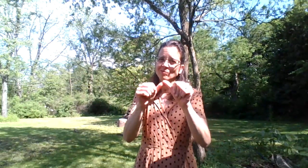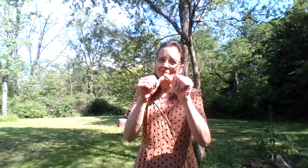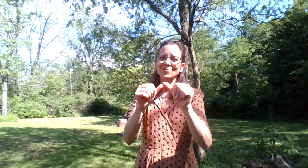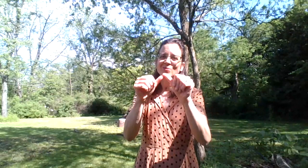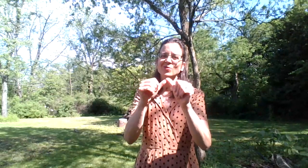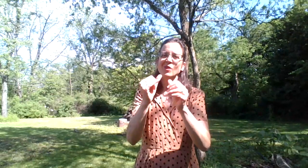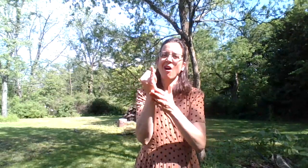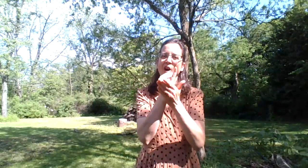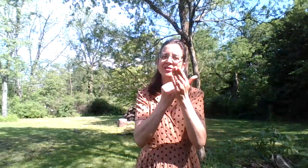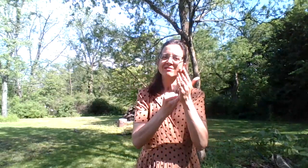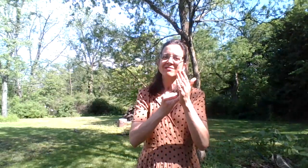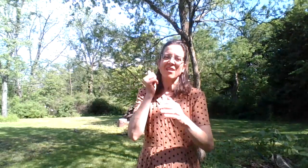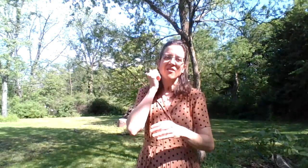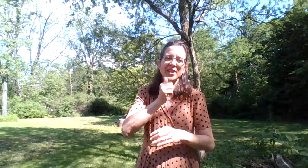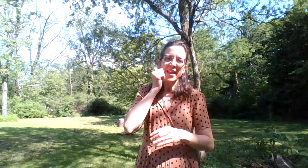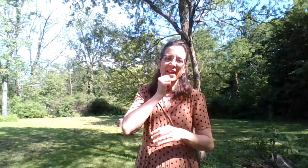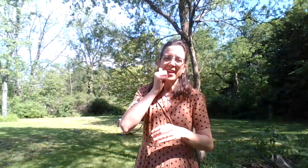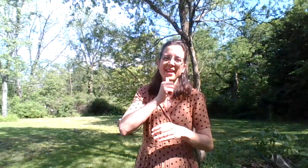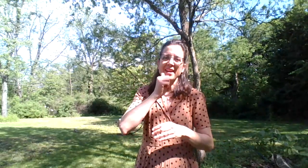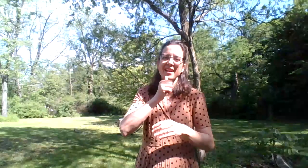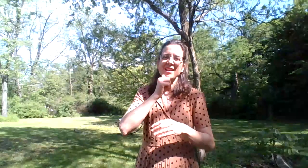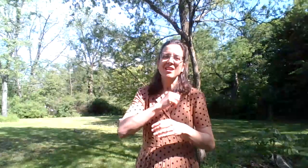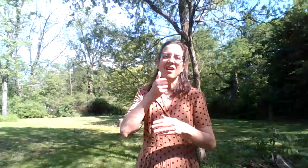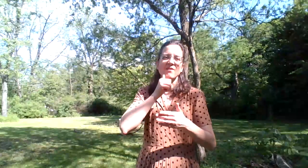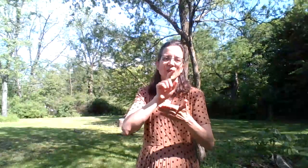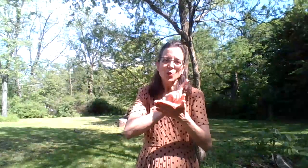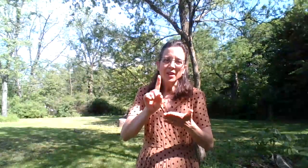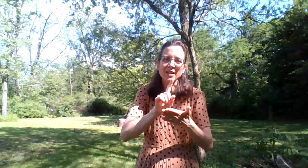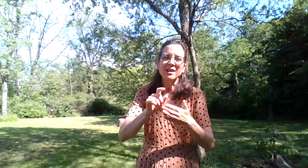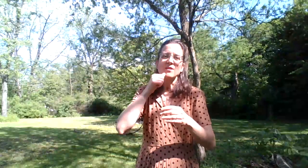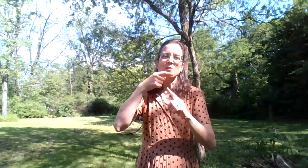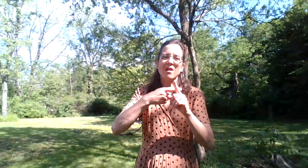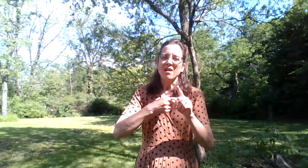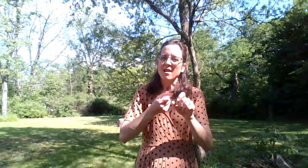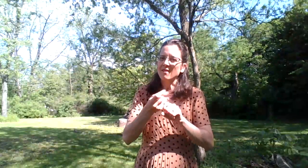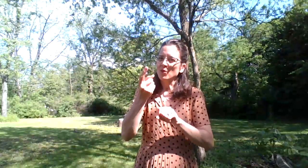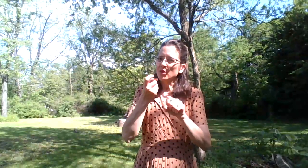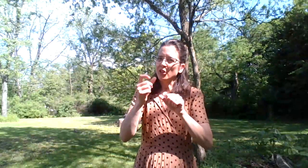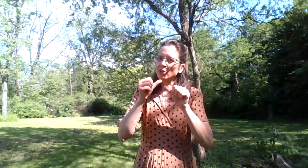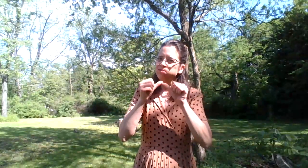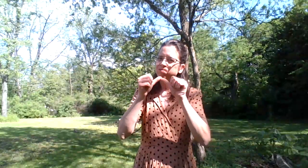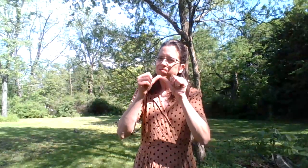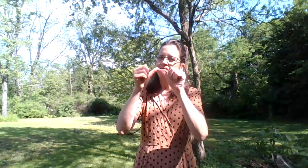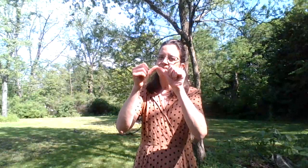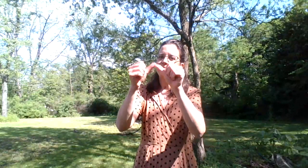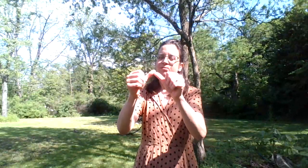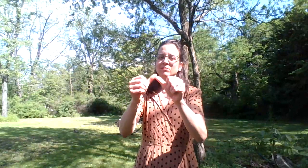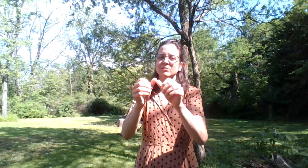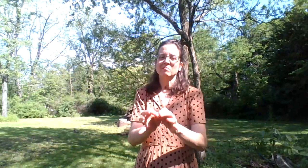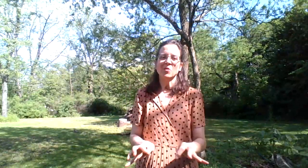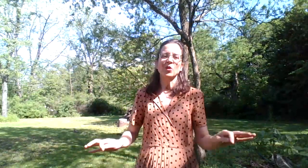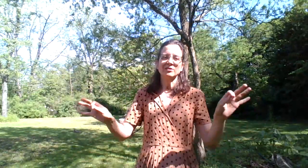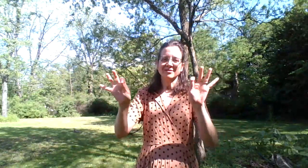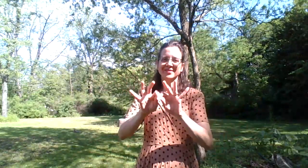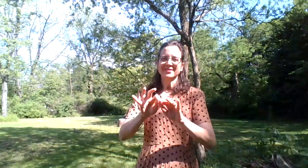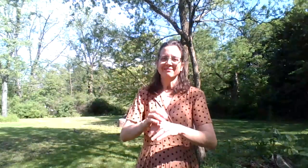Keep moving forward in your art endeavors every day, every week, every month, every year. It's so important.